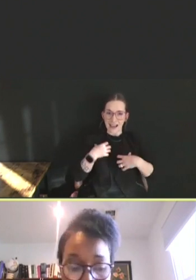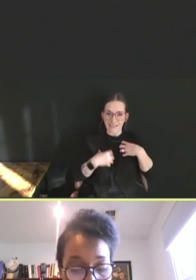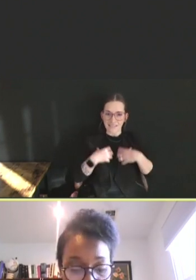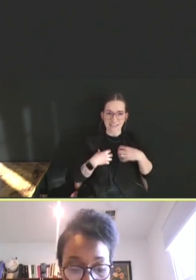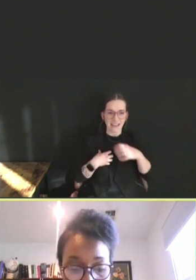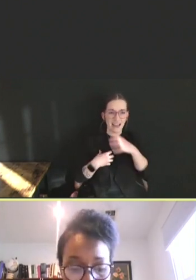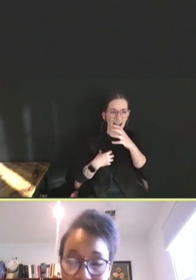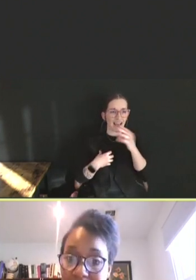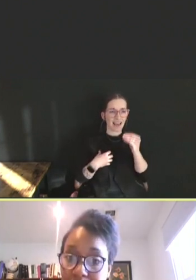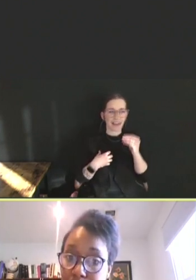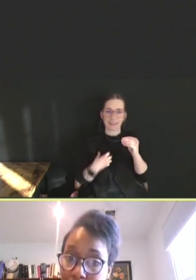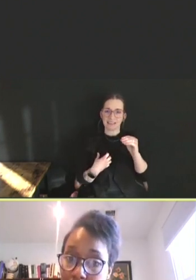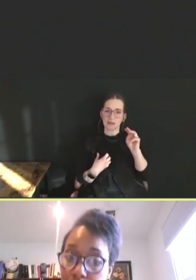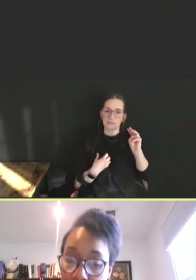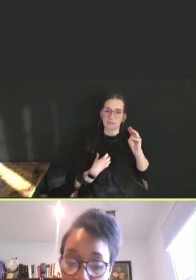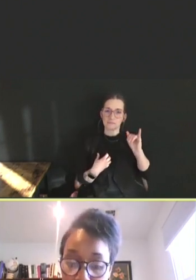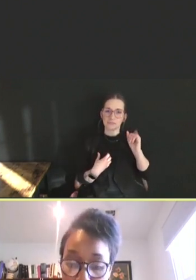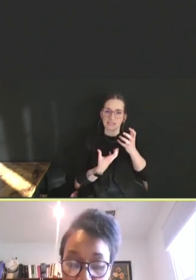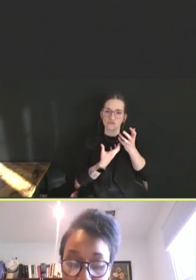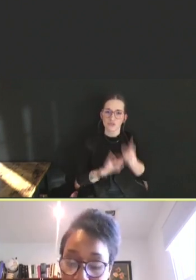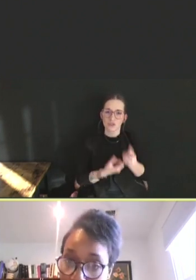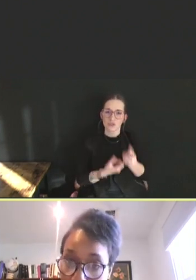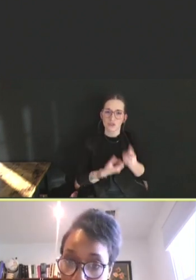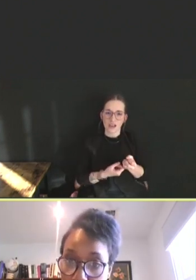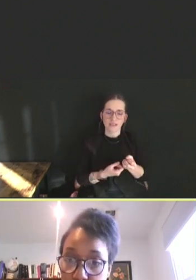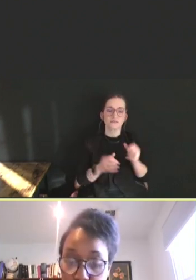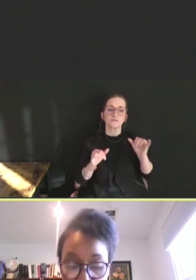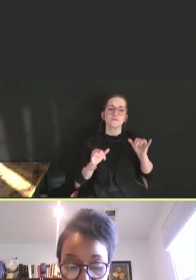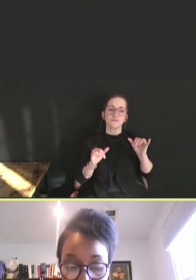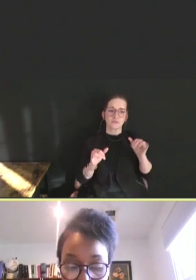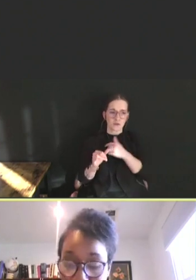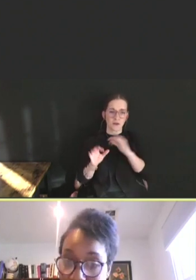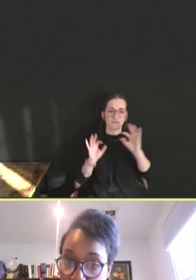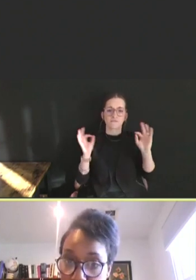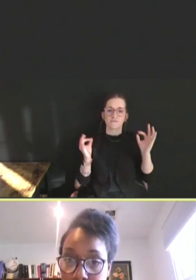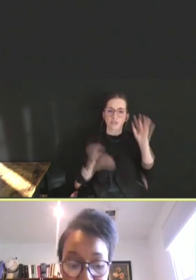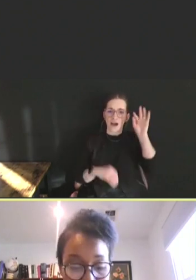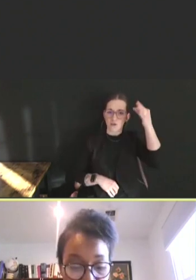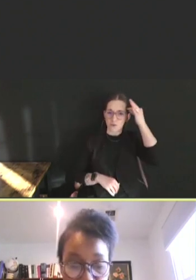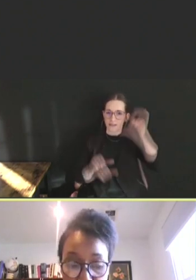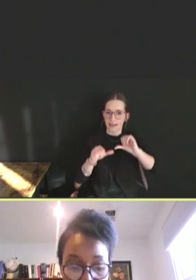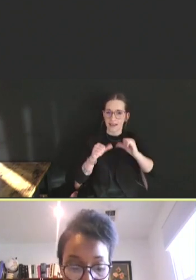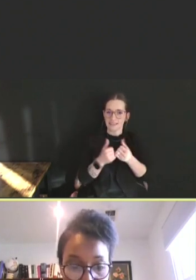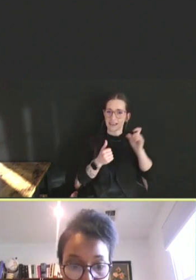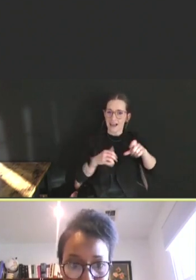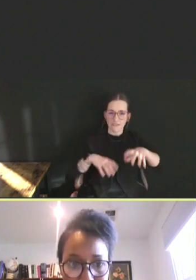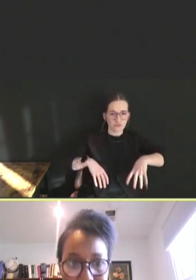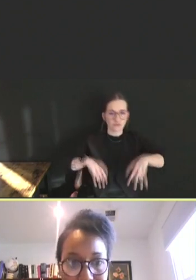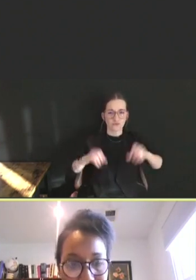actions that federal agencies are taking to achieve National Immunization goals.